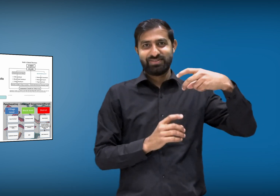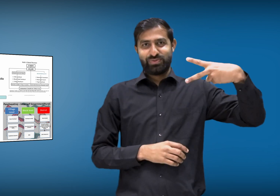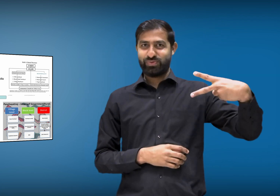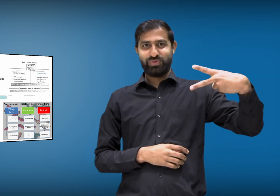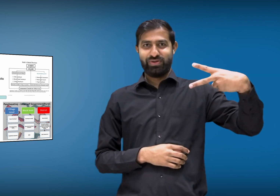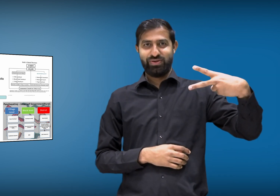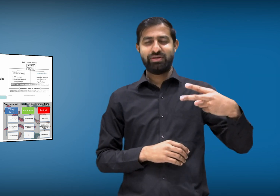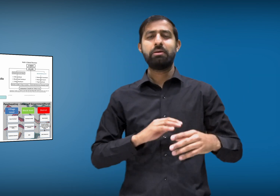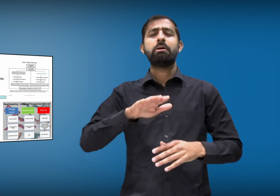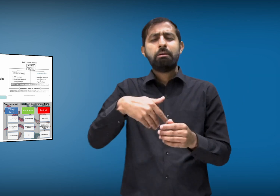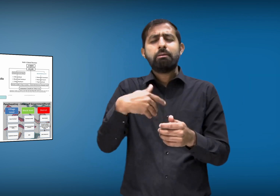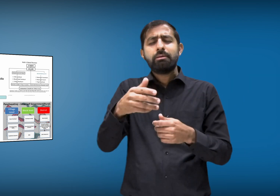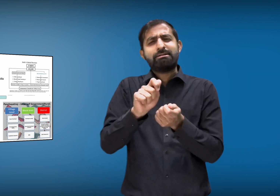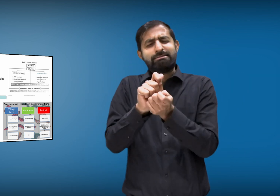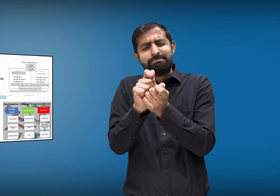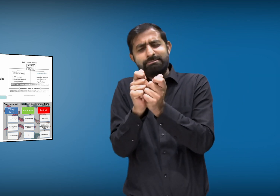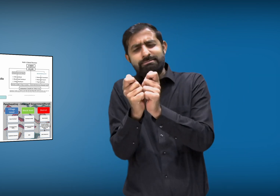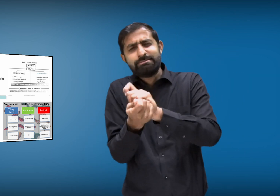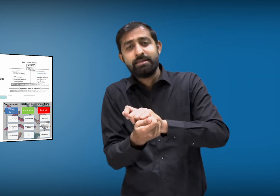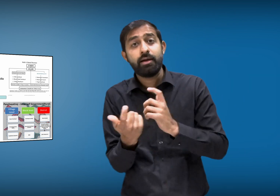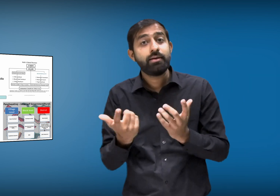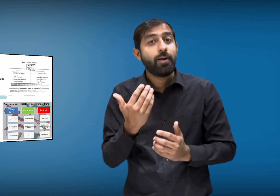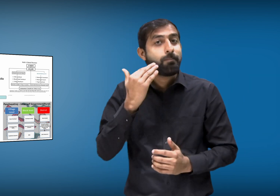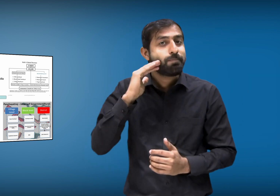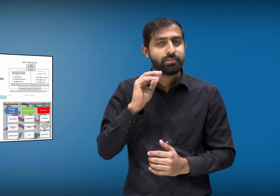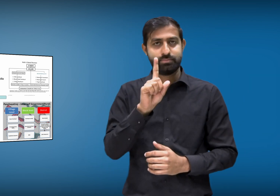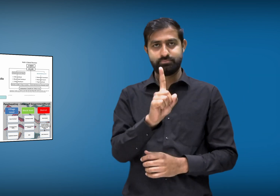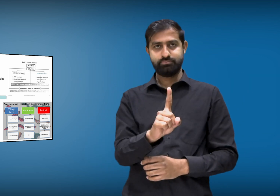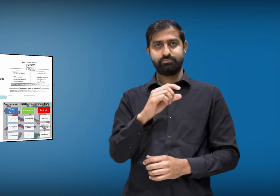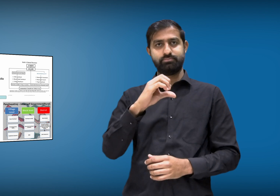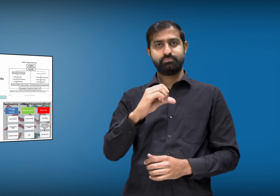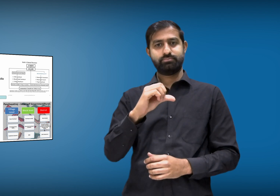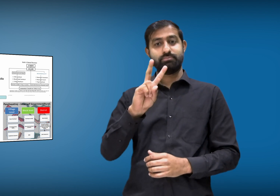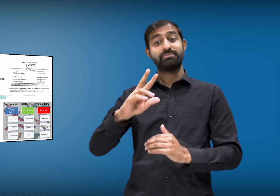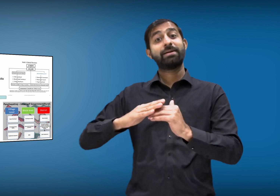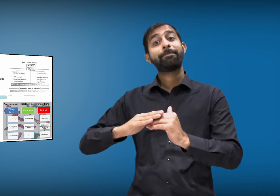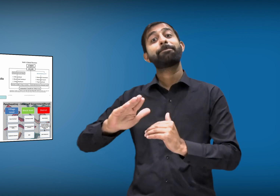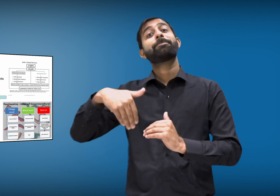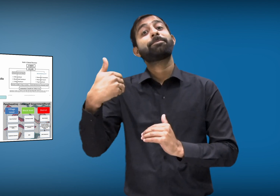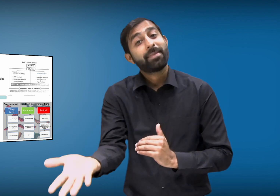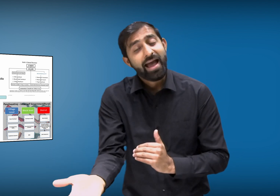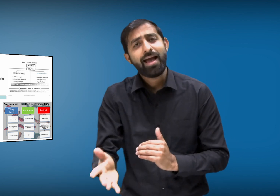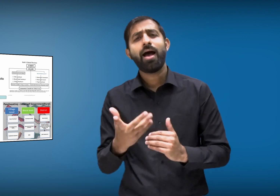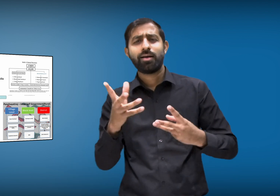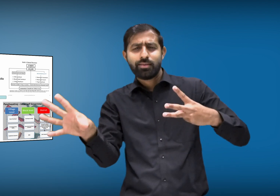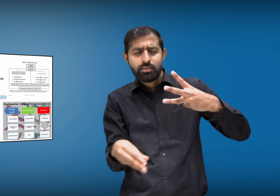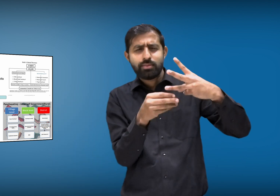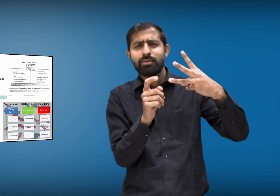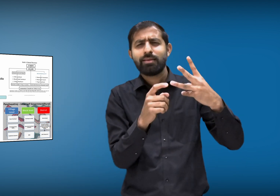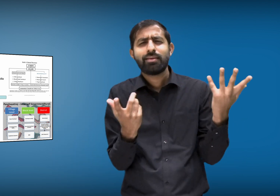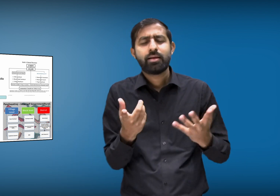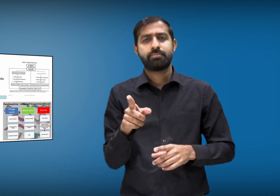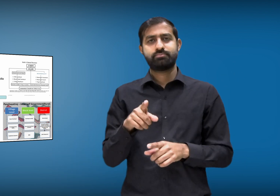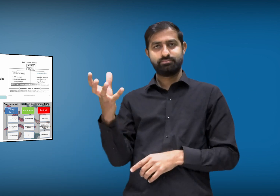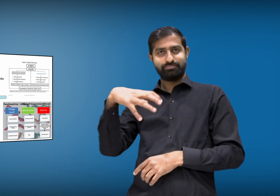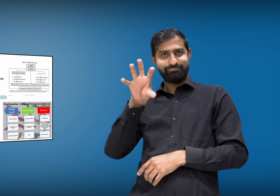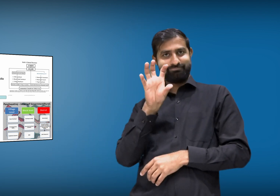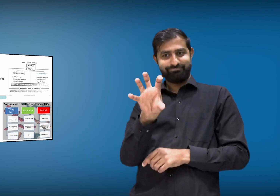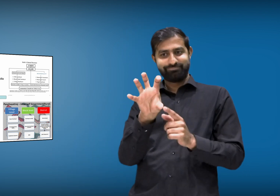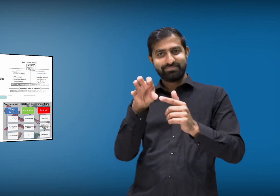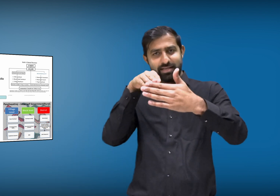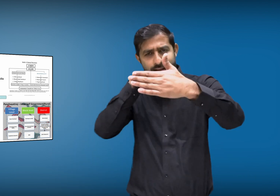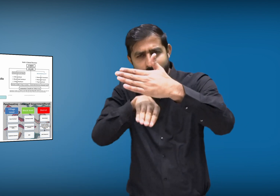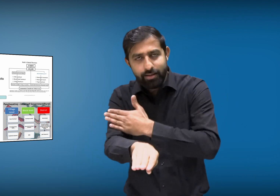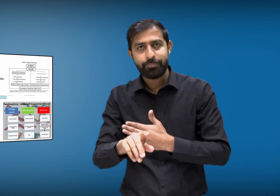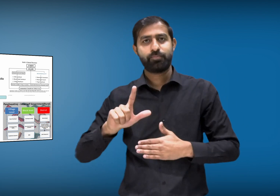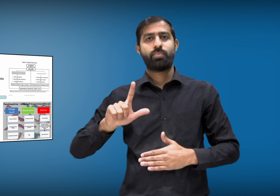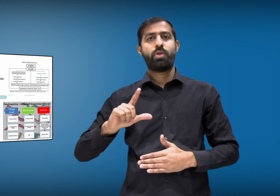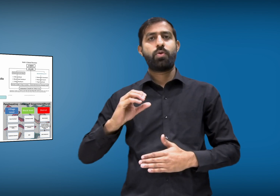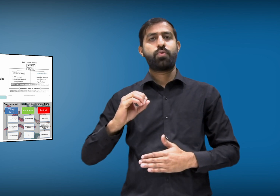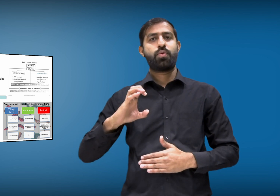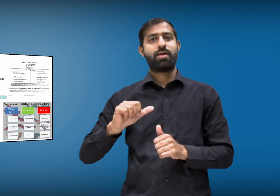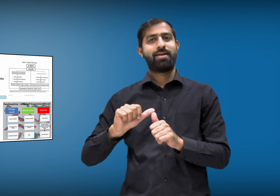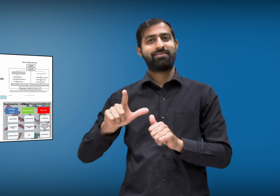two-tier system. Later on, after 1992 we had an added subdivision, under which we